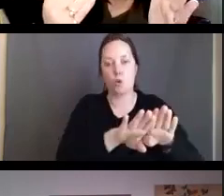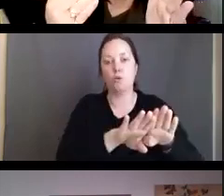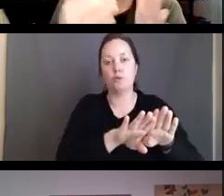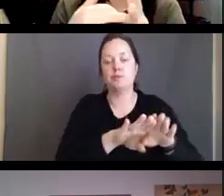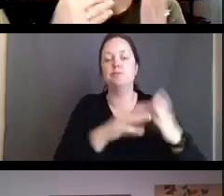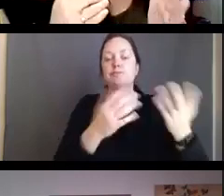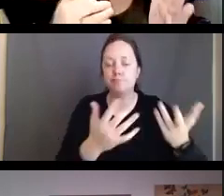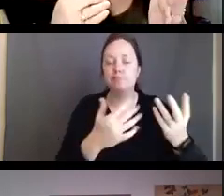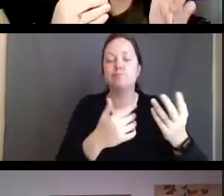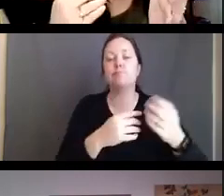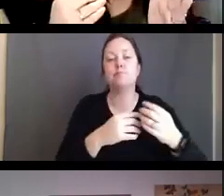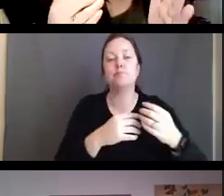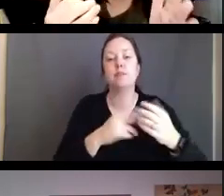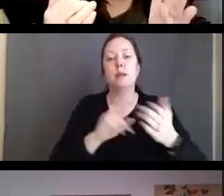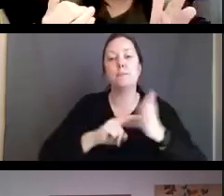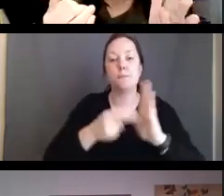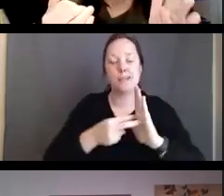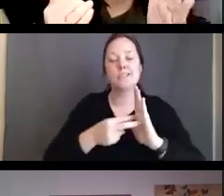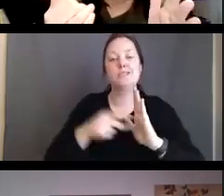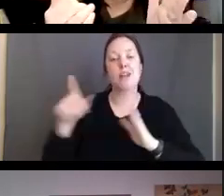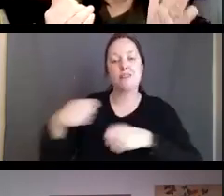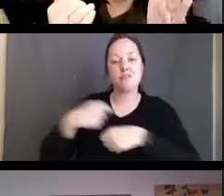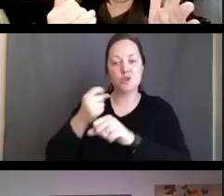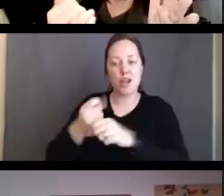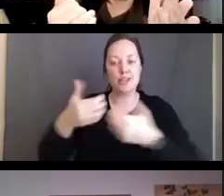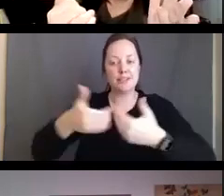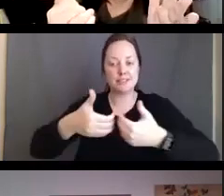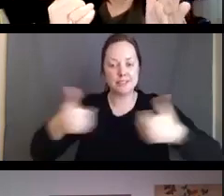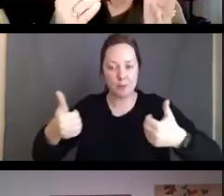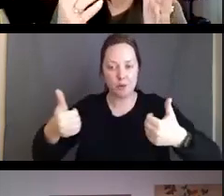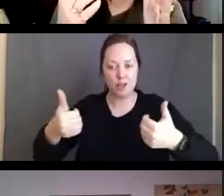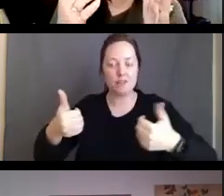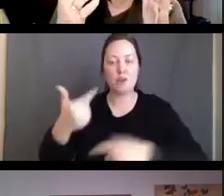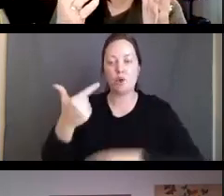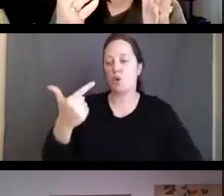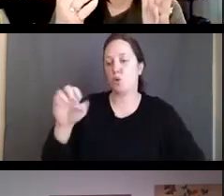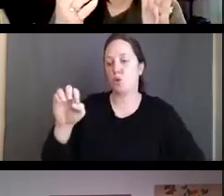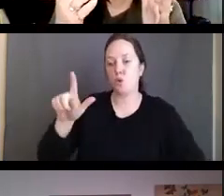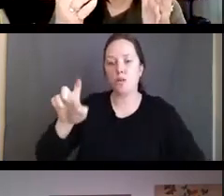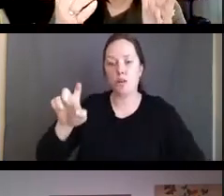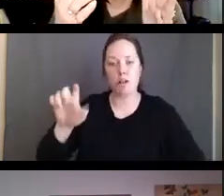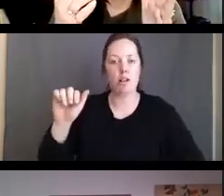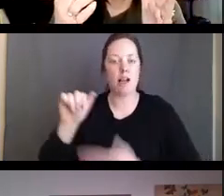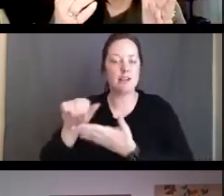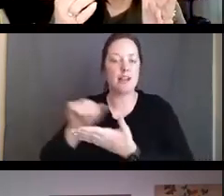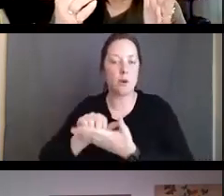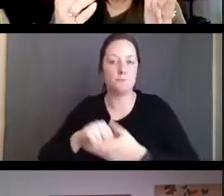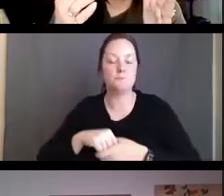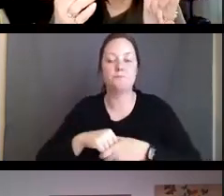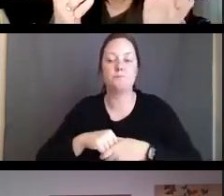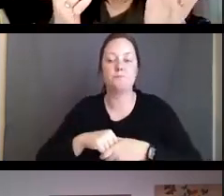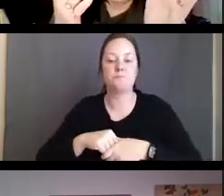So, in insert you can click text box, watch what happens to the left on the template